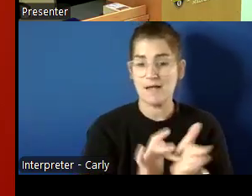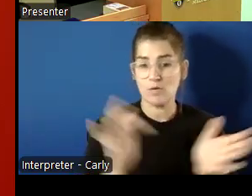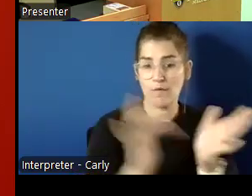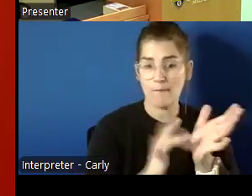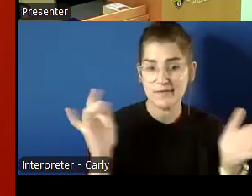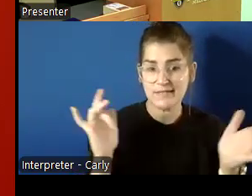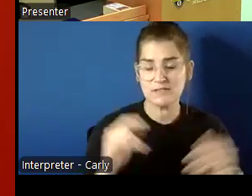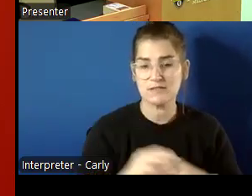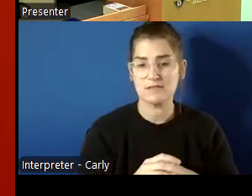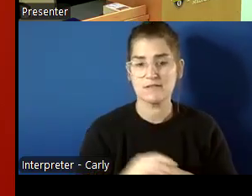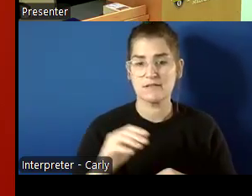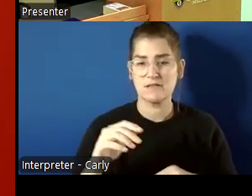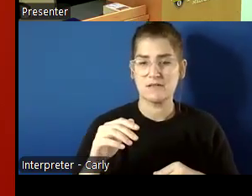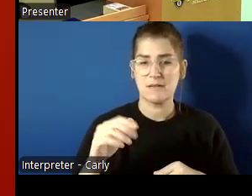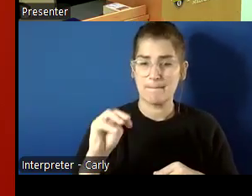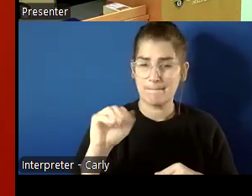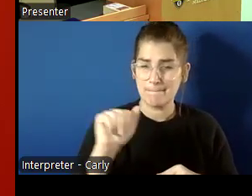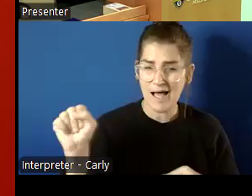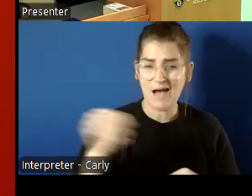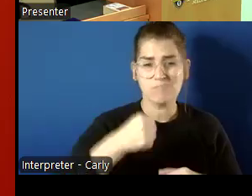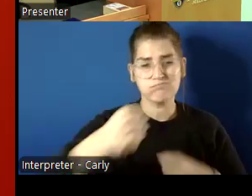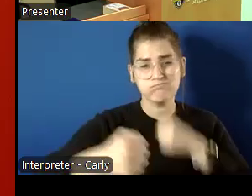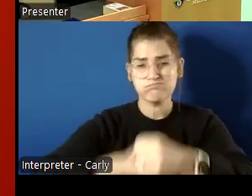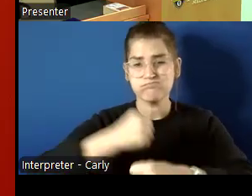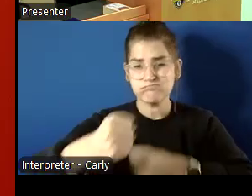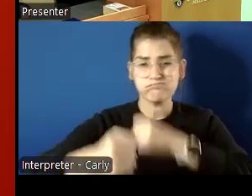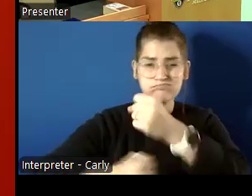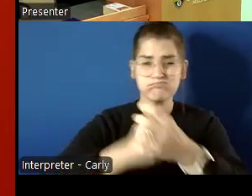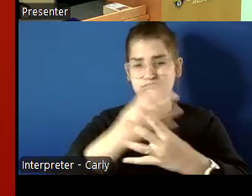mass incarceration,